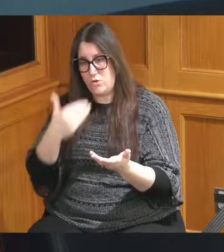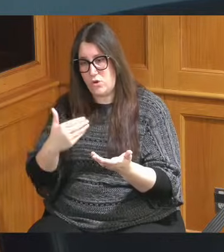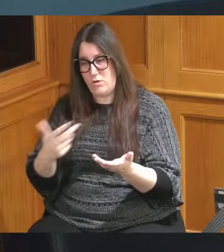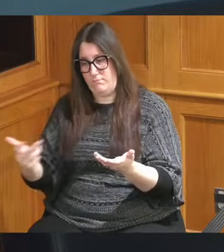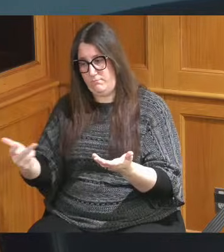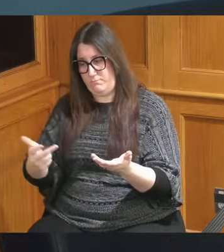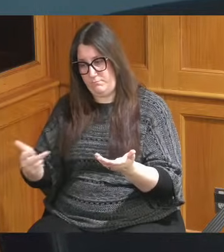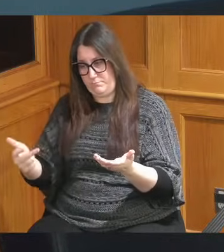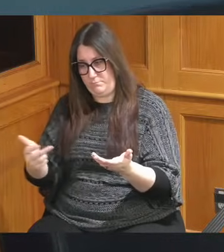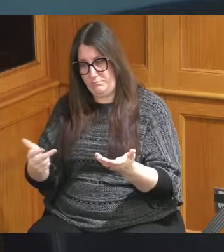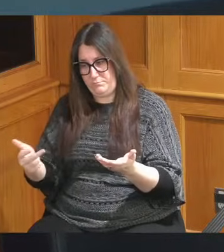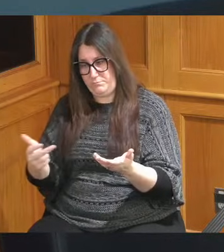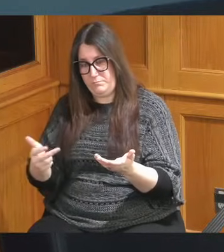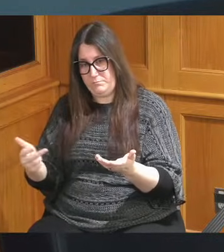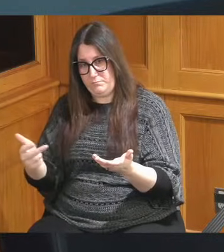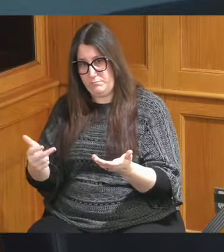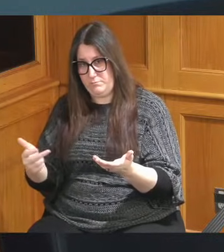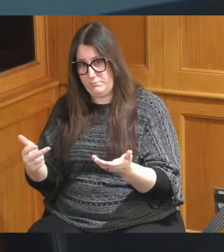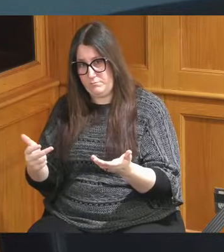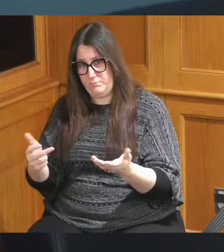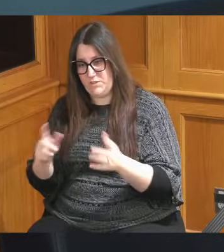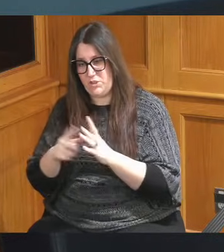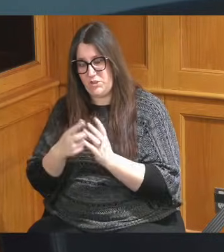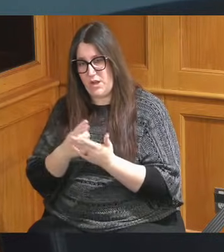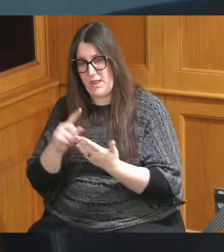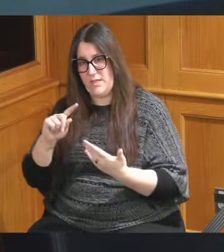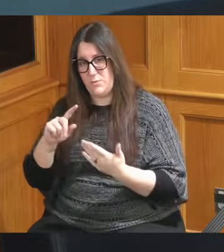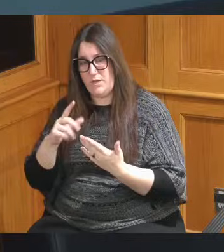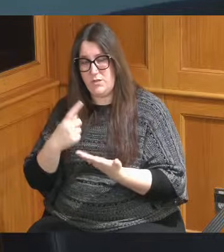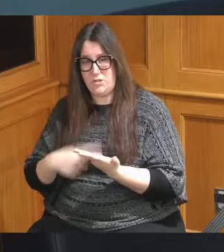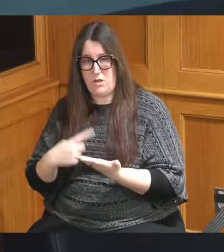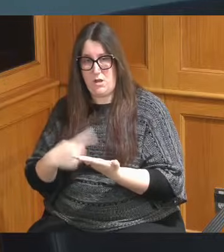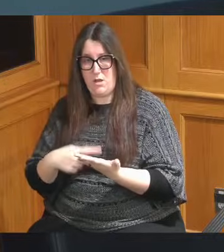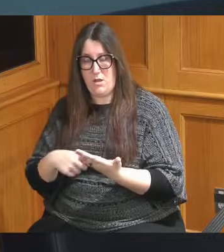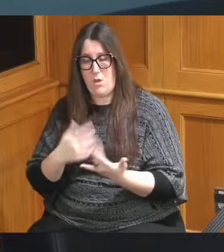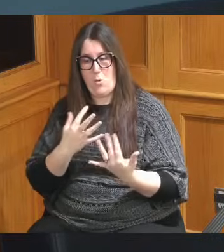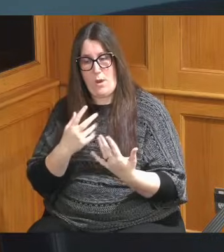uh, Commissioner President Dumas started last week talking about, wait a minute, look how much money